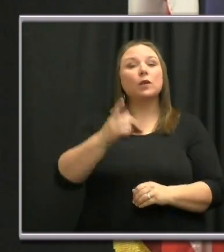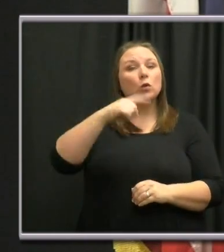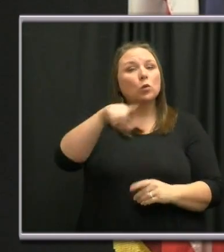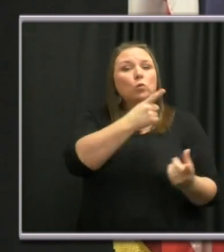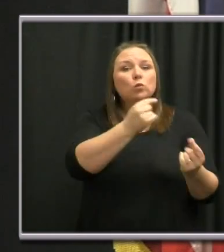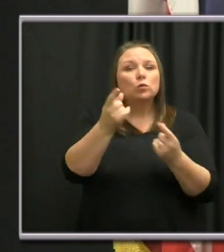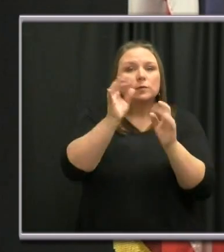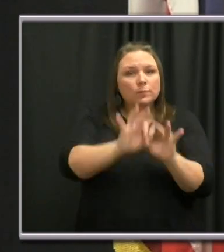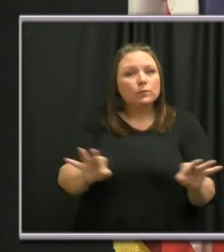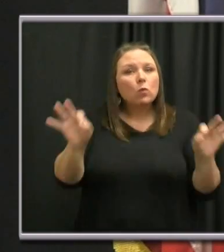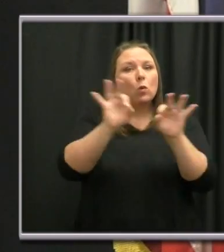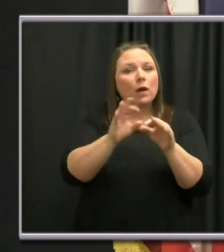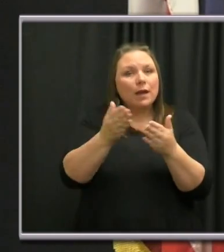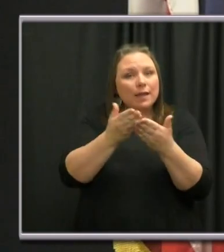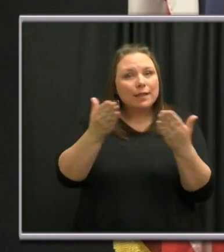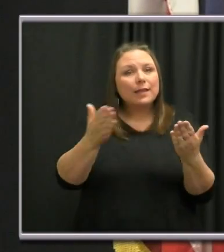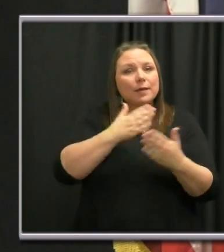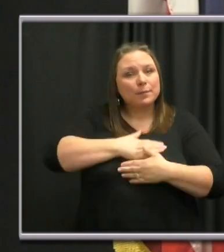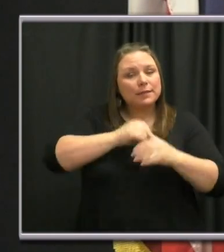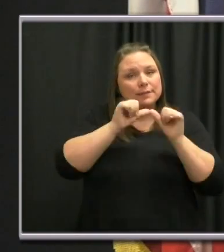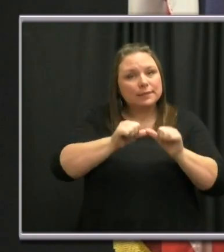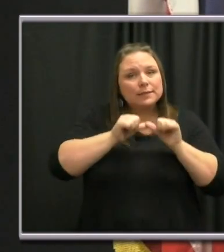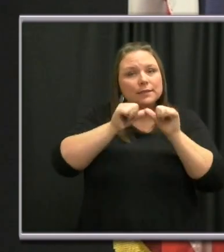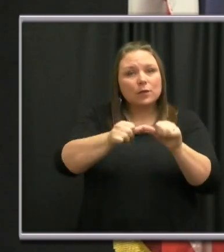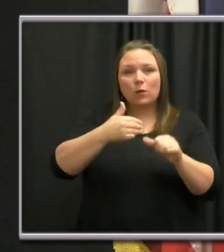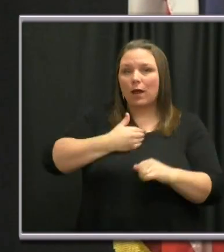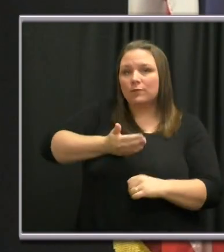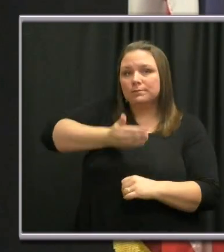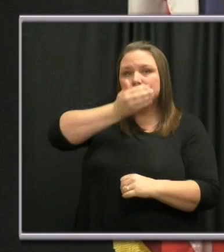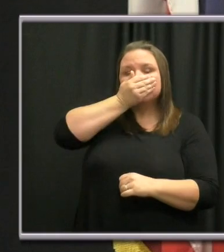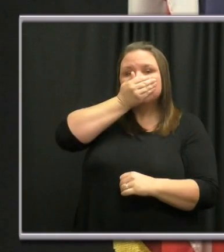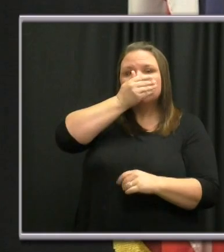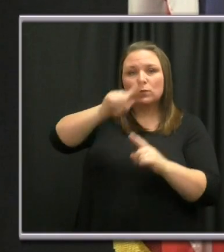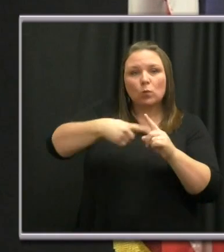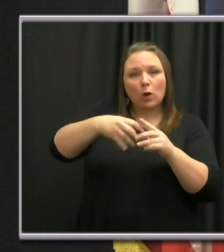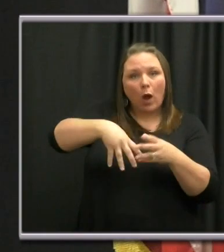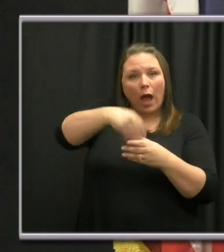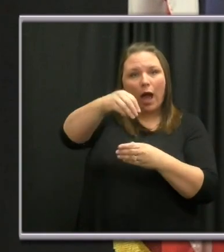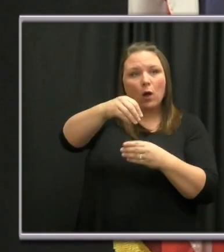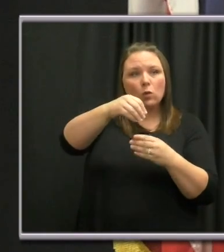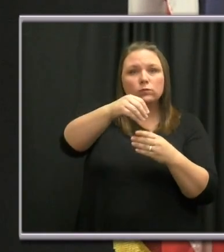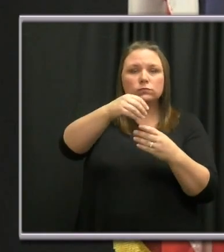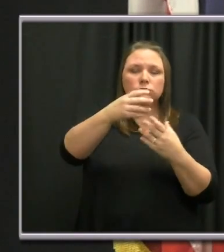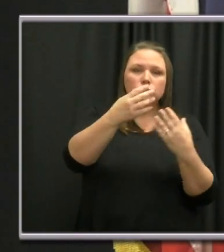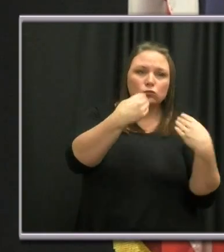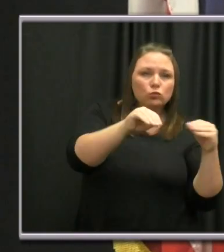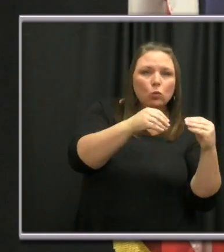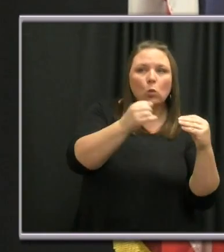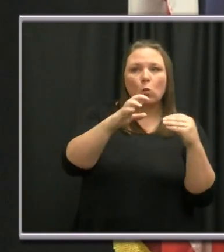LOCAL COMMUNITY PARTNERS. NOW AS YOU RUN YOUR CENTRAL ERRANDS THIS WEEKEND PLEASE CONTINUE TO